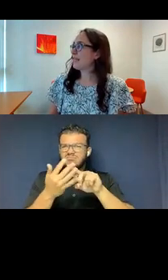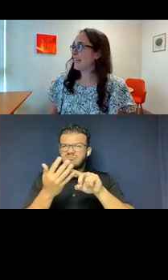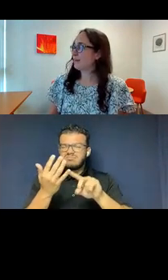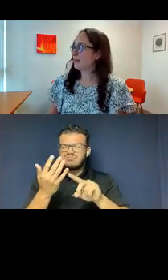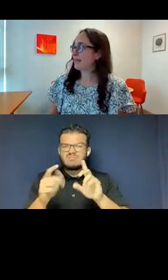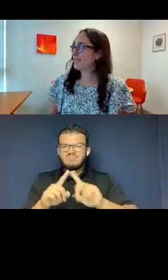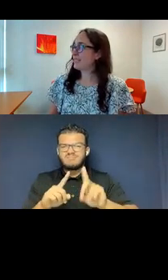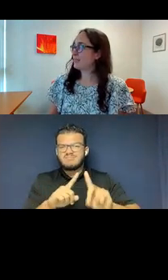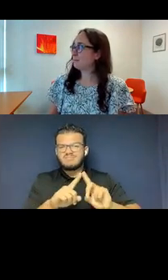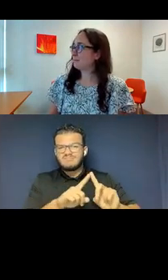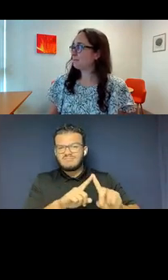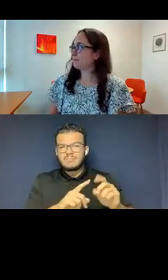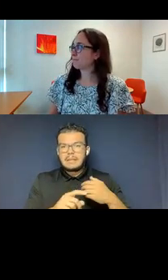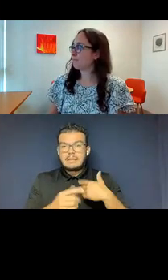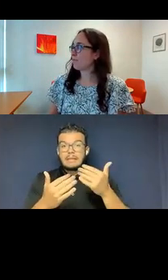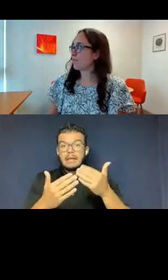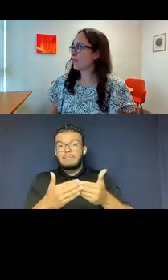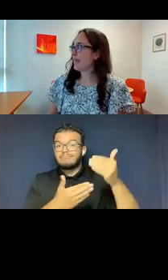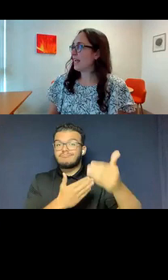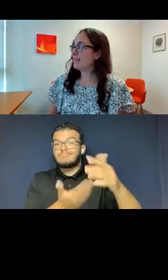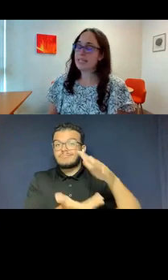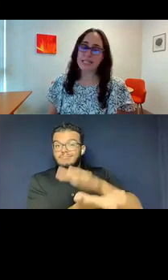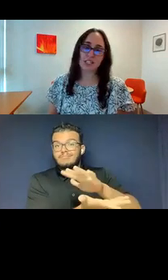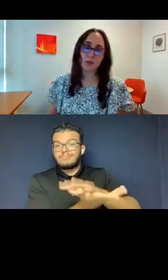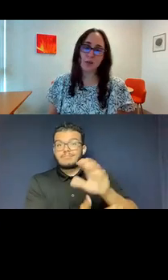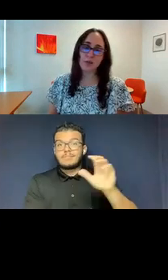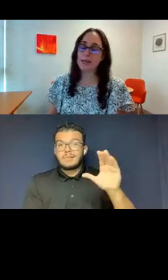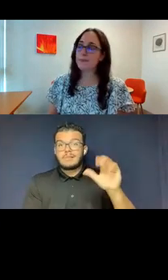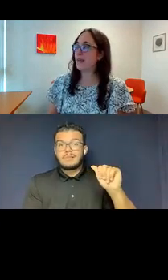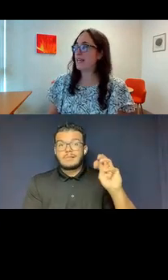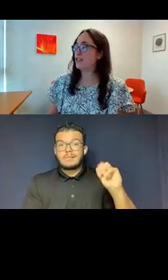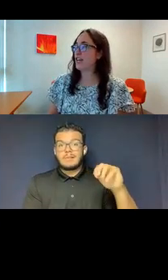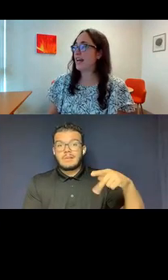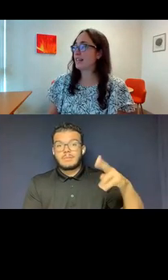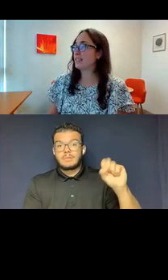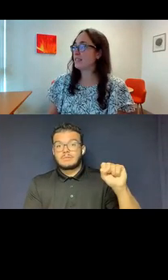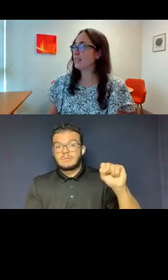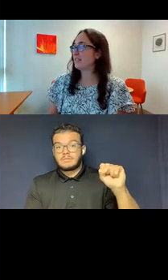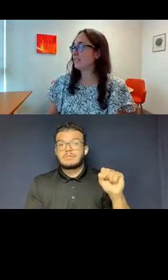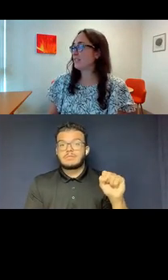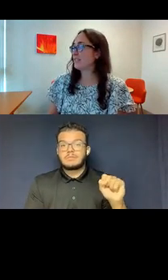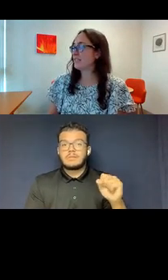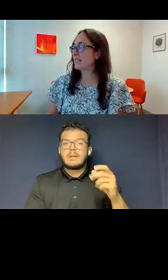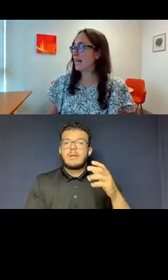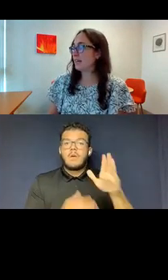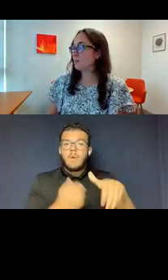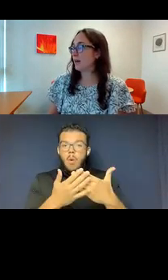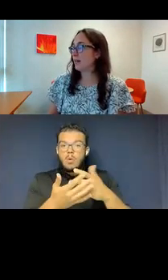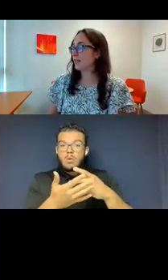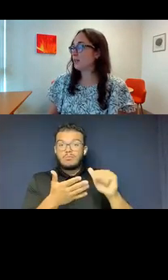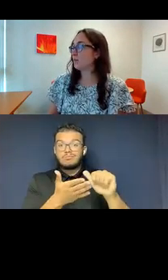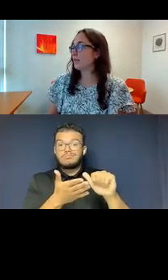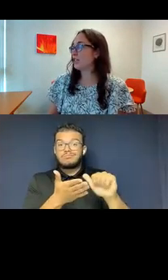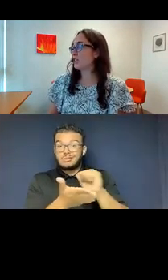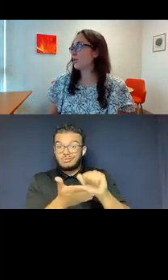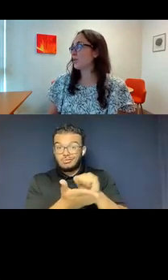I'm going to go to campus. And then each program page has this sidebar where